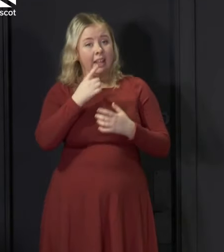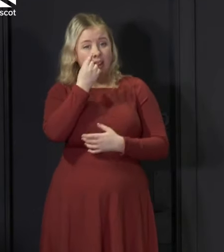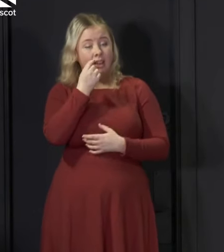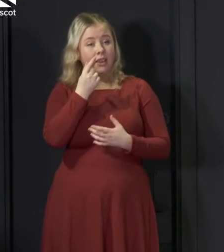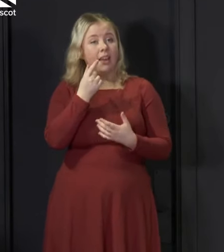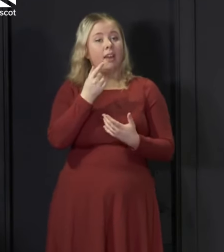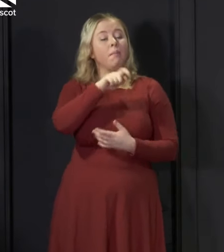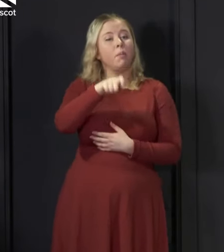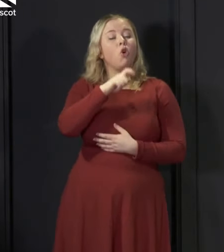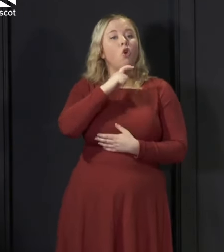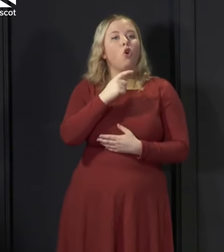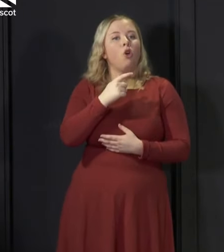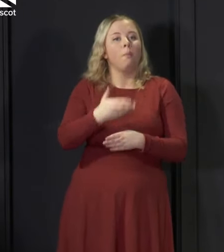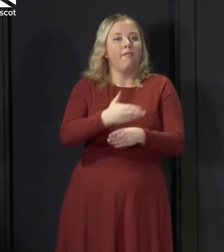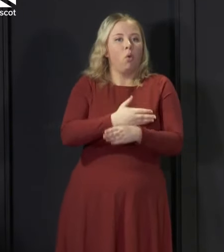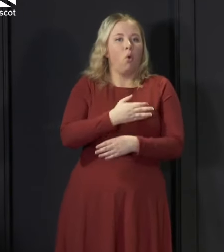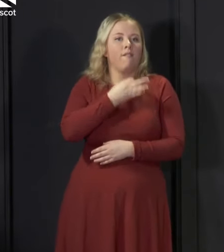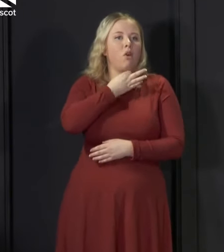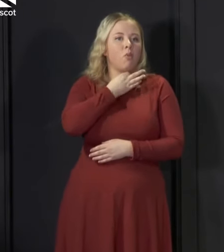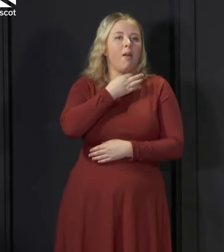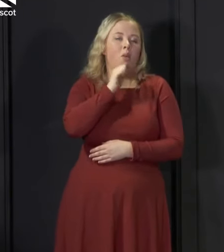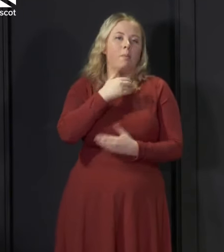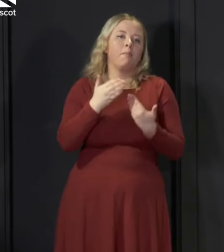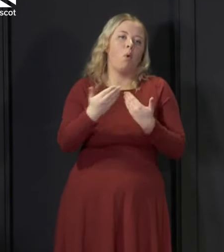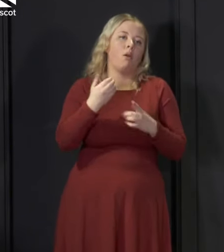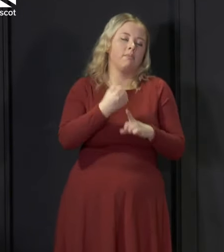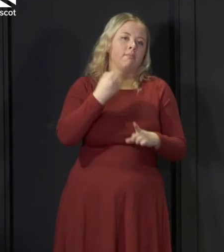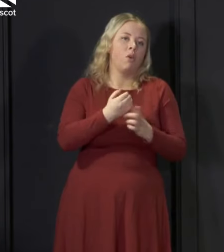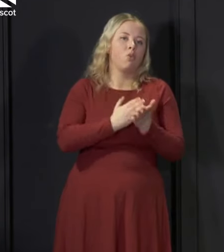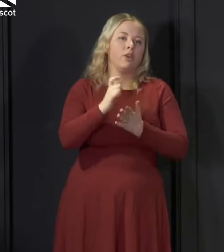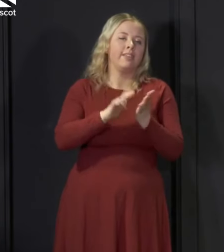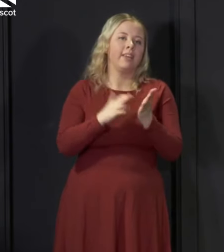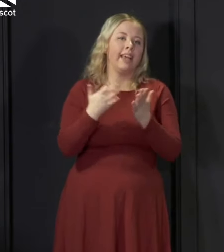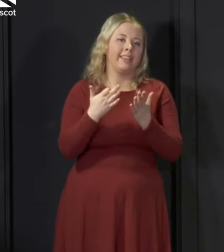vulnerable are particularly hard hit by it. But we will publish information, as much information